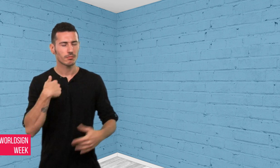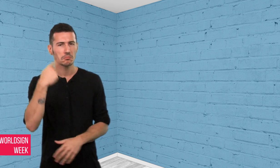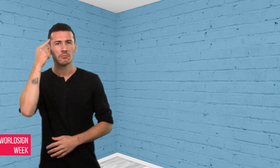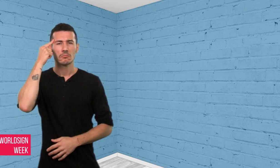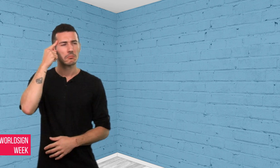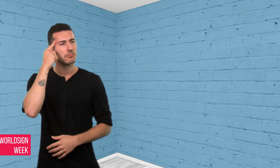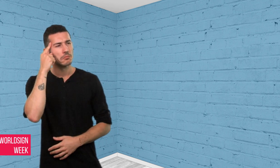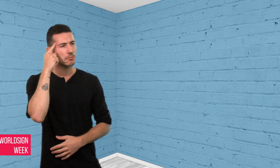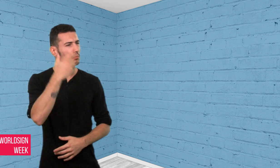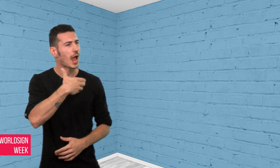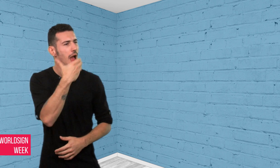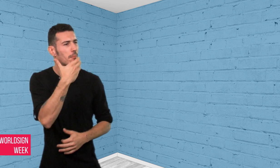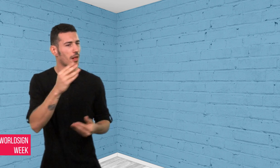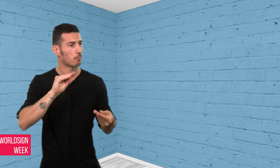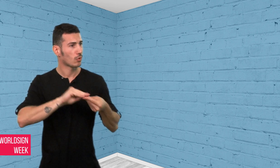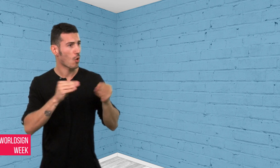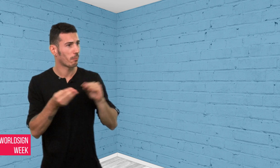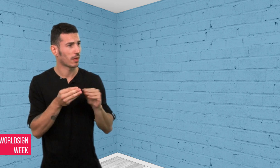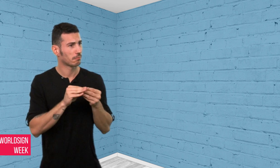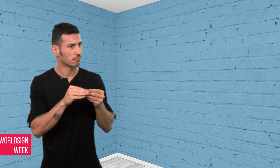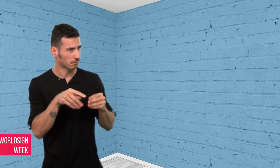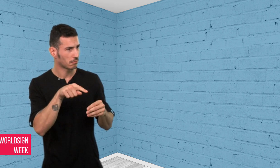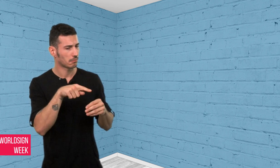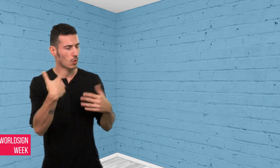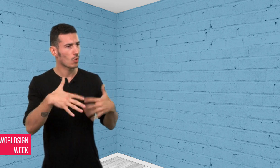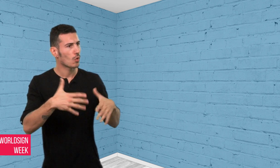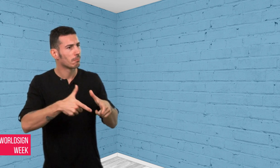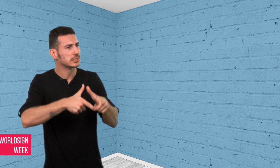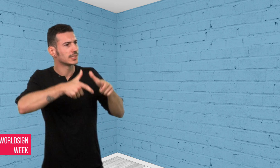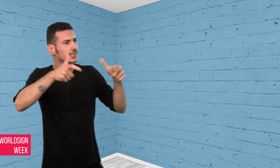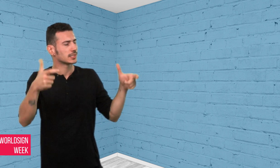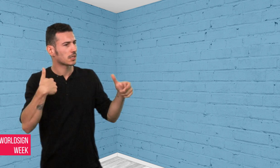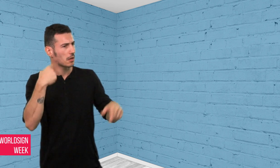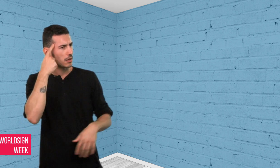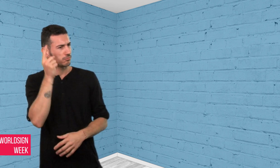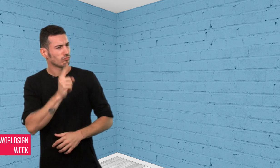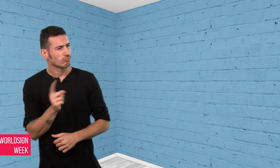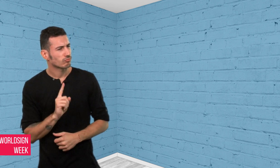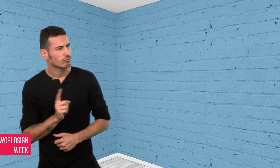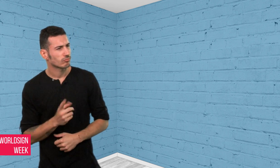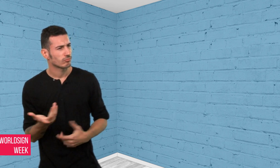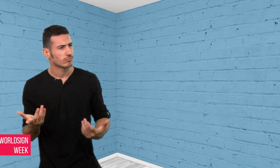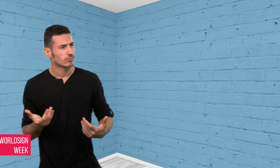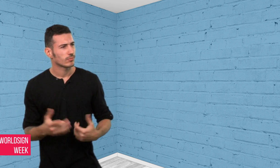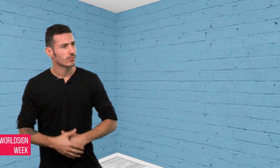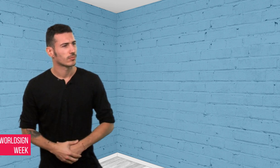Apple’s problems is bigger than I thought?